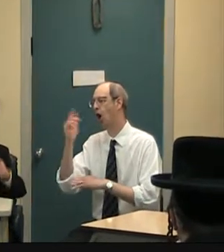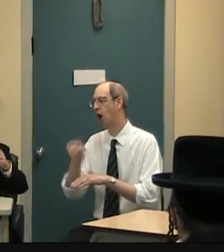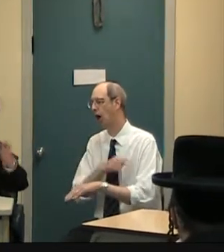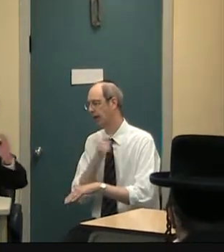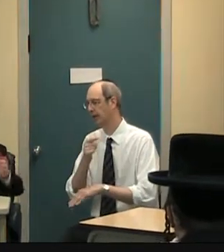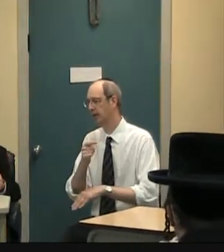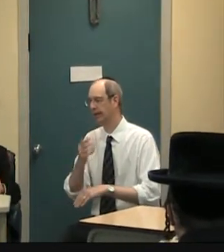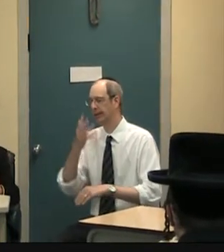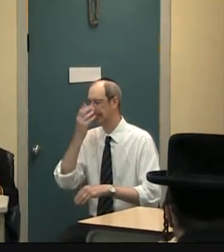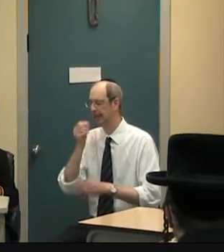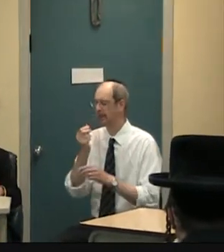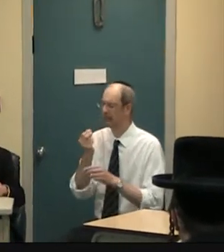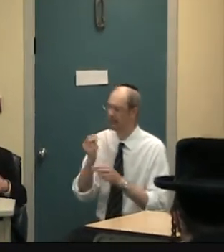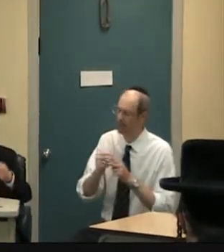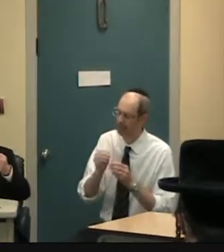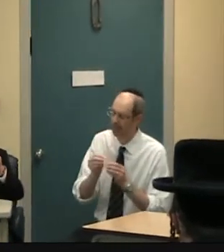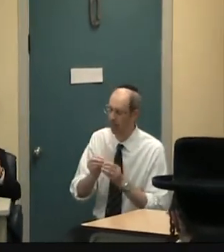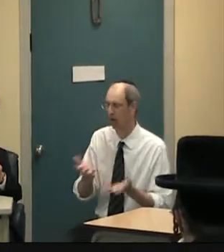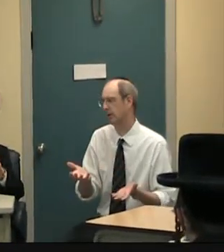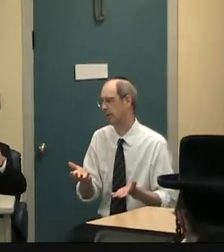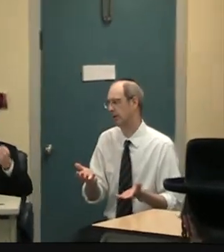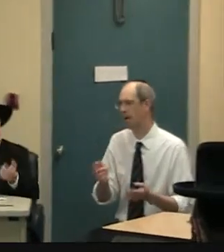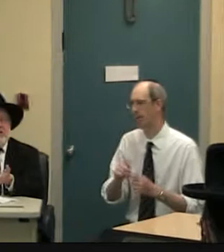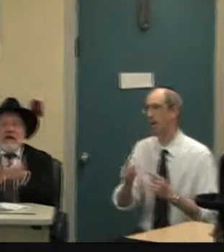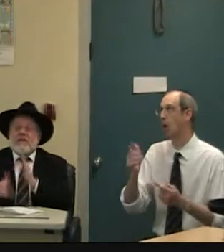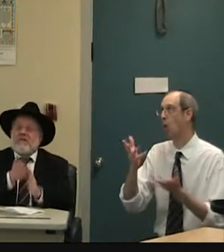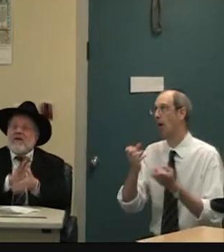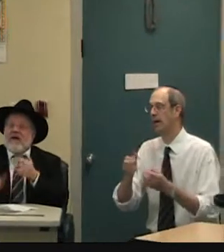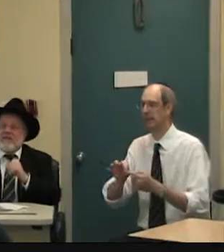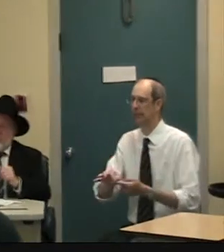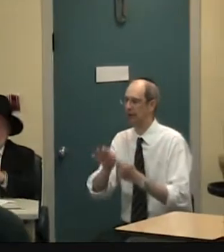She little chakras are even i want it to be special i'm gonna make a little profit